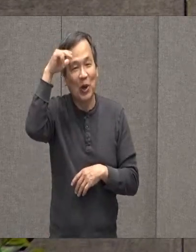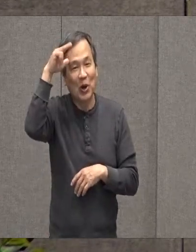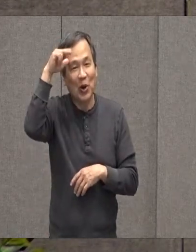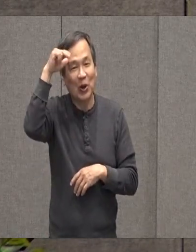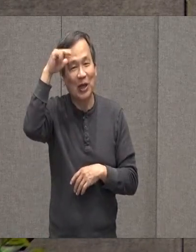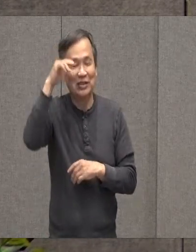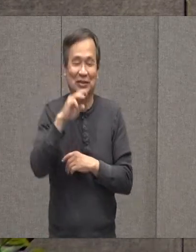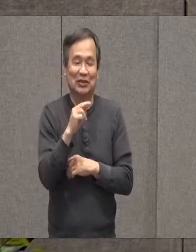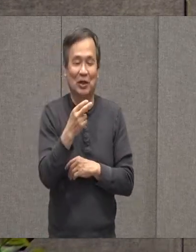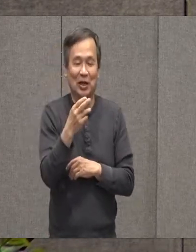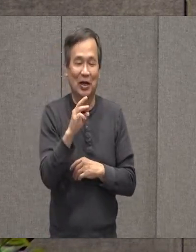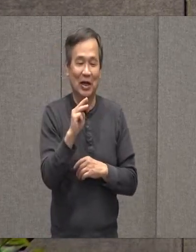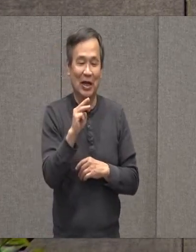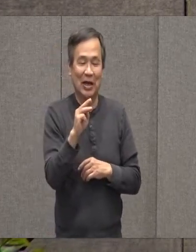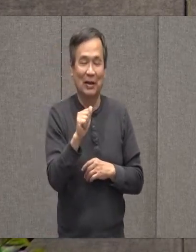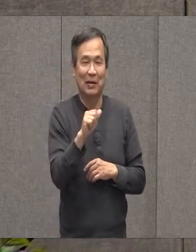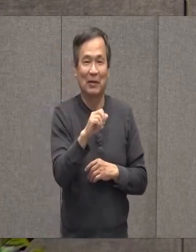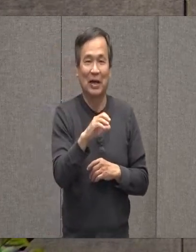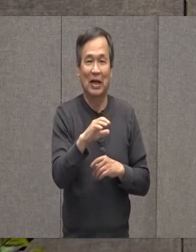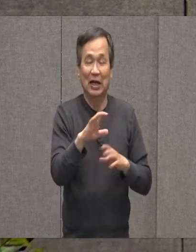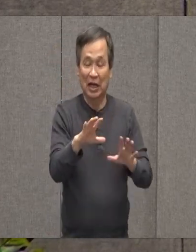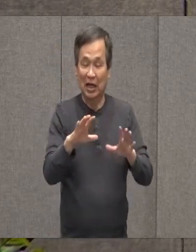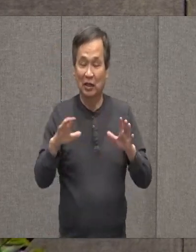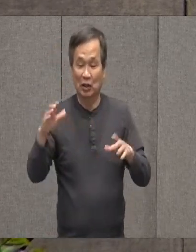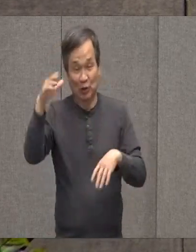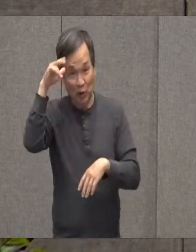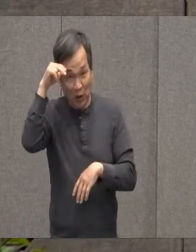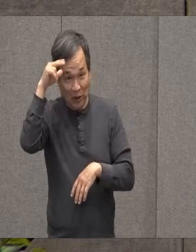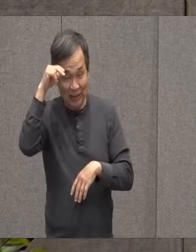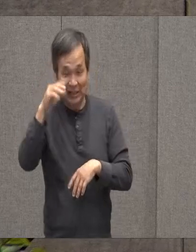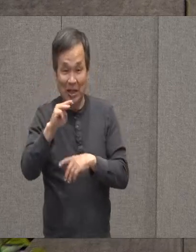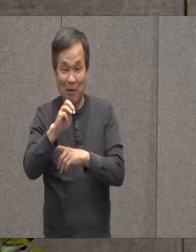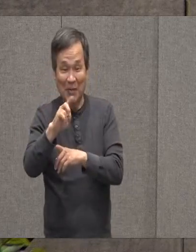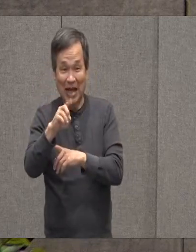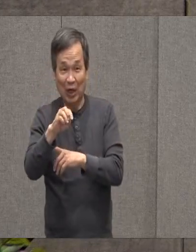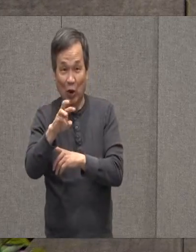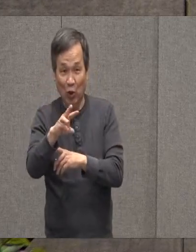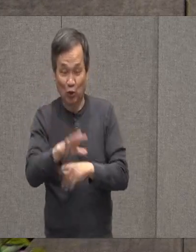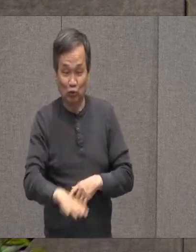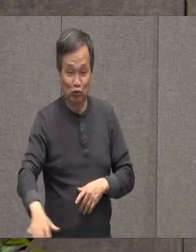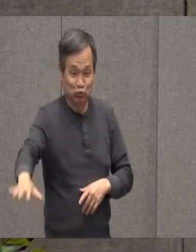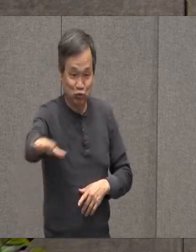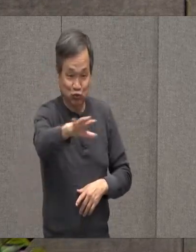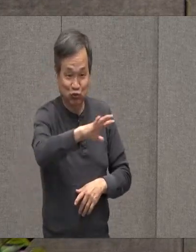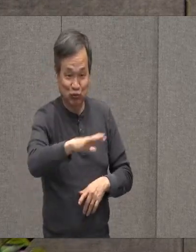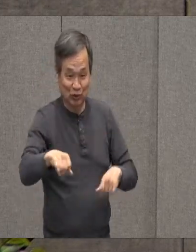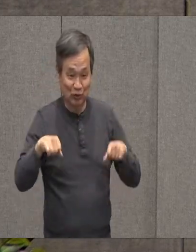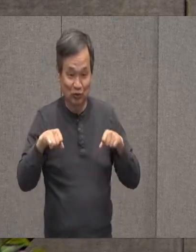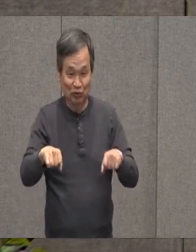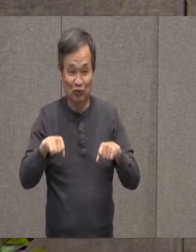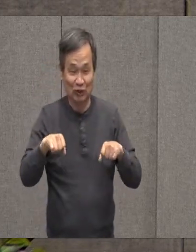her entire meadow and we could earn ten dollars. And guess what we did it.